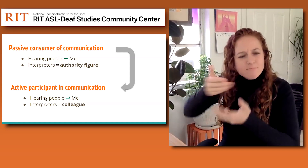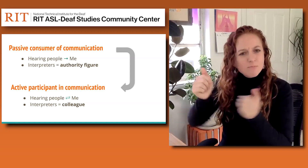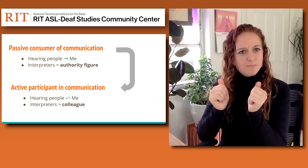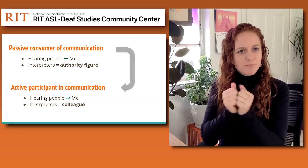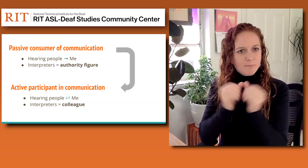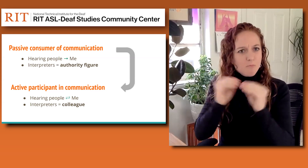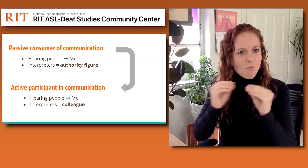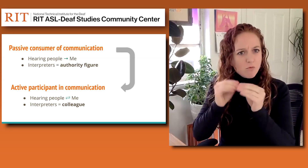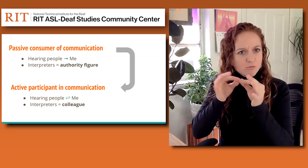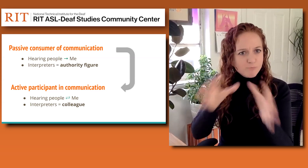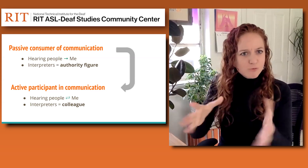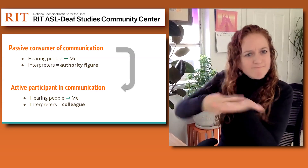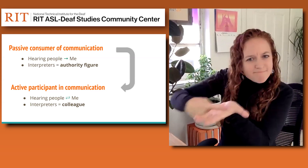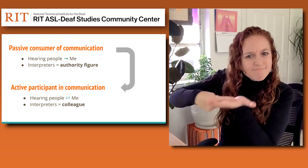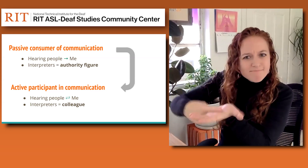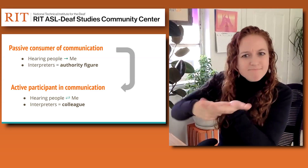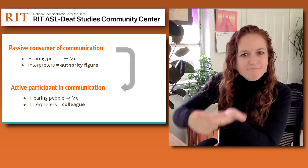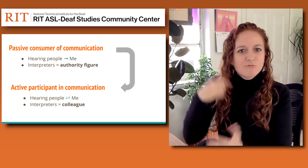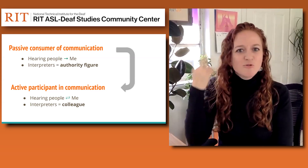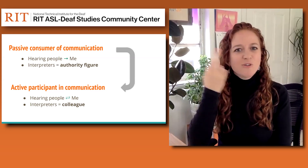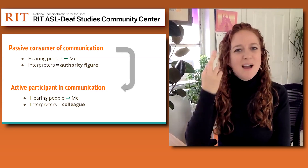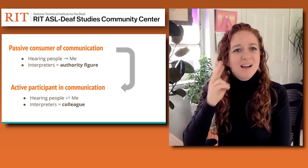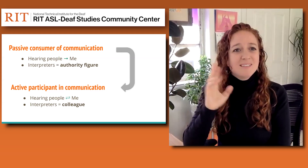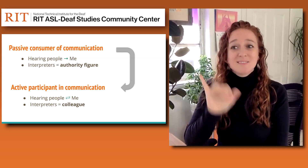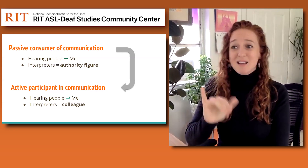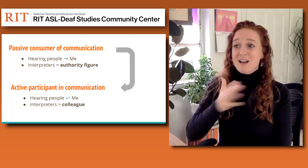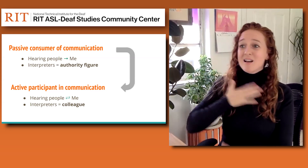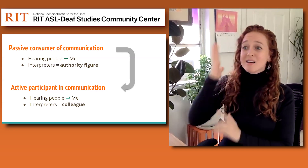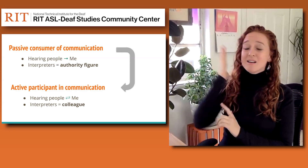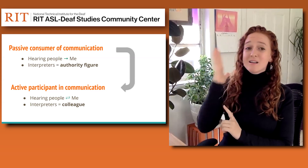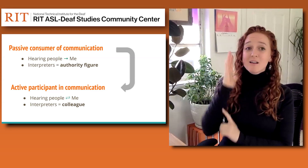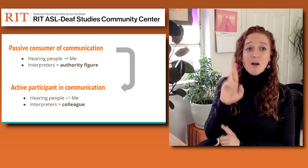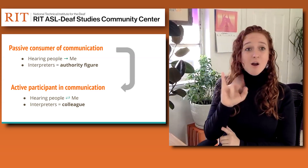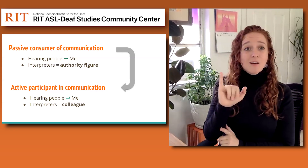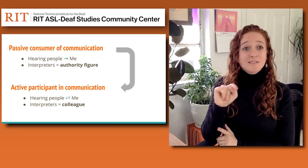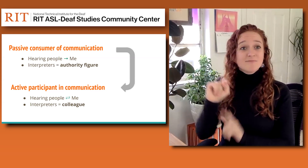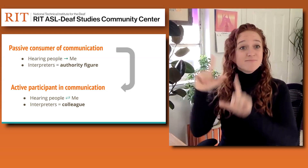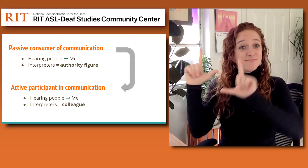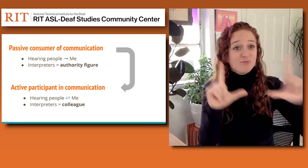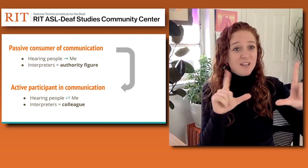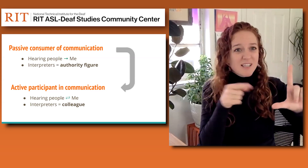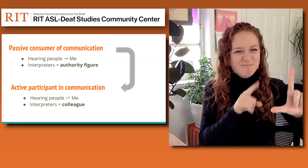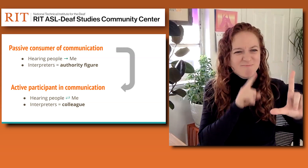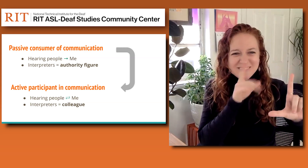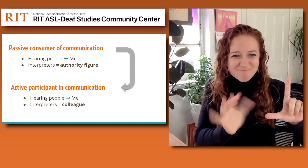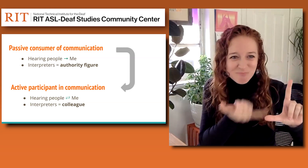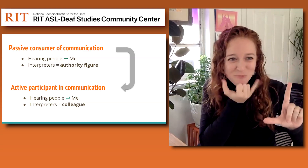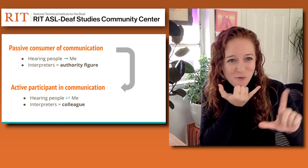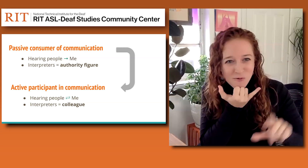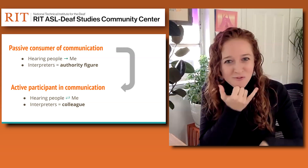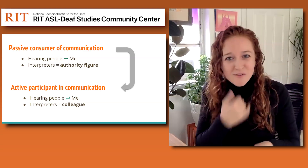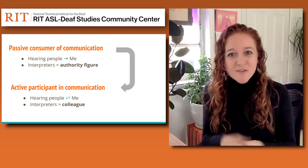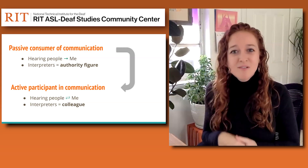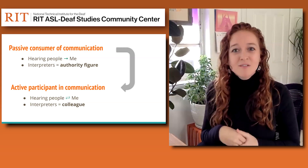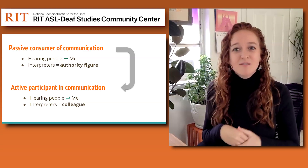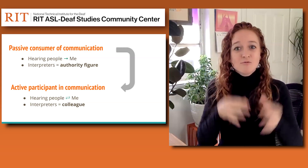as my...as I matured with my language. I was able to talk more, dialogue more with the interpreters I worked with